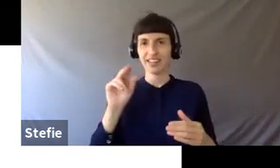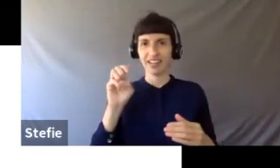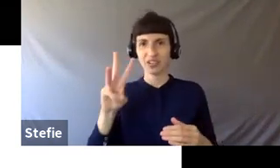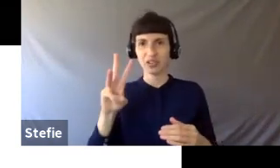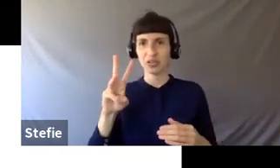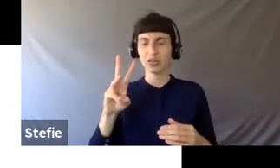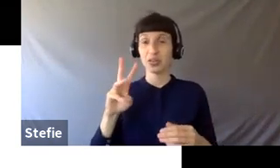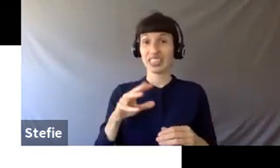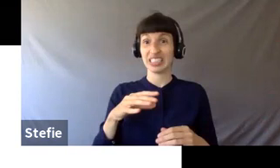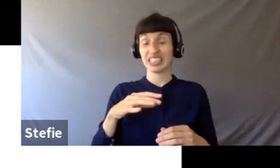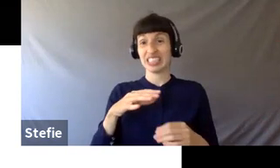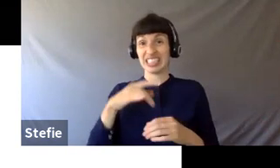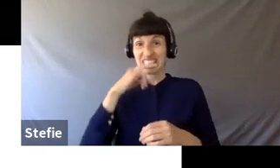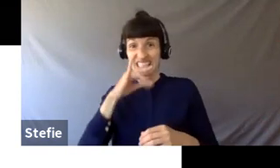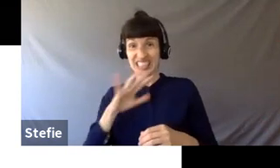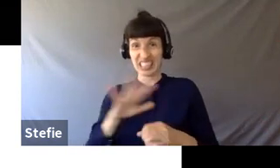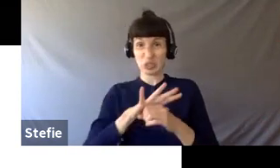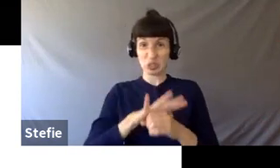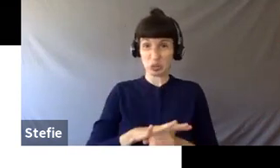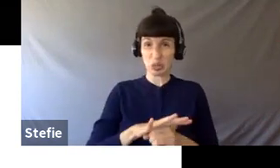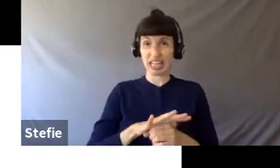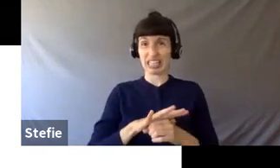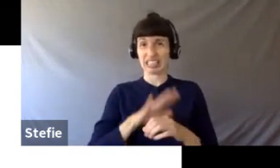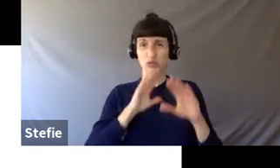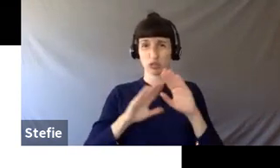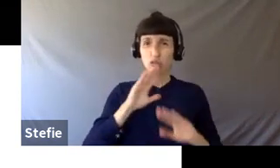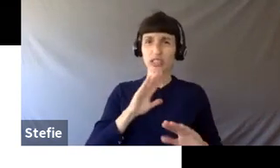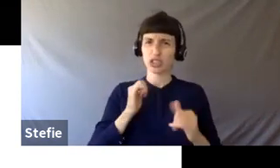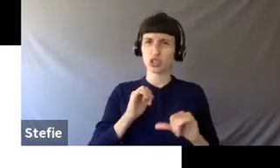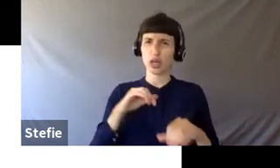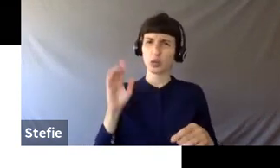JEFF: